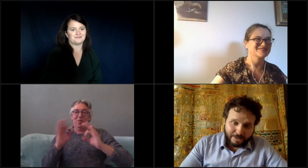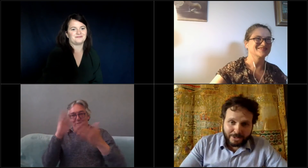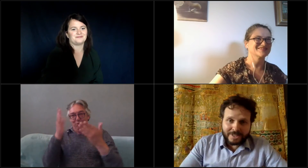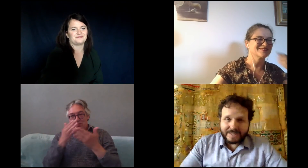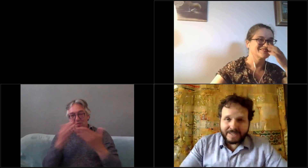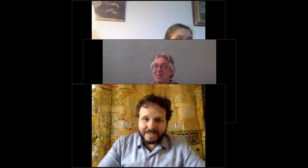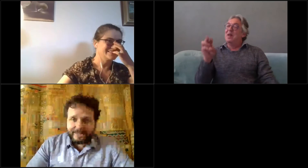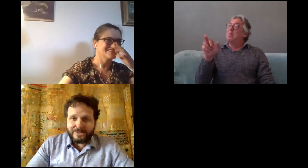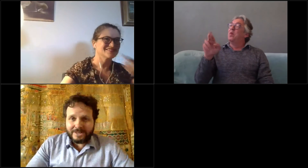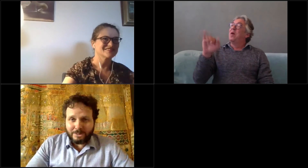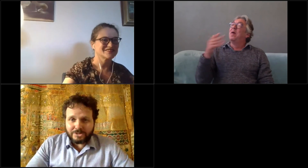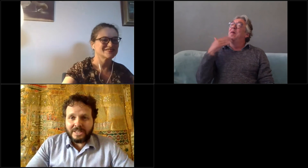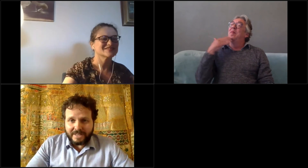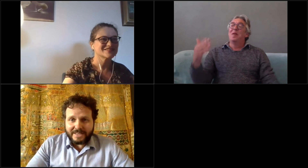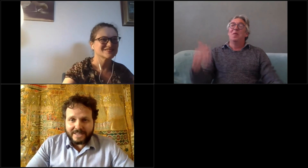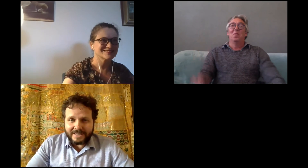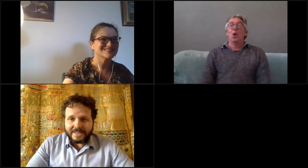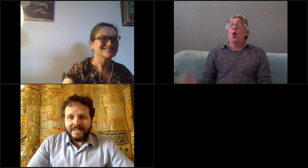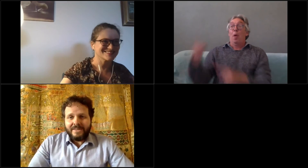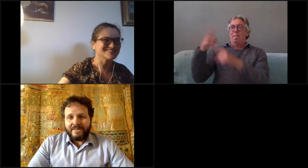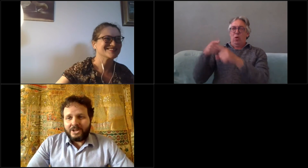More important, the content was very interesting.